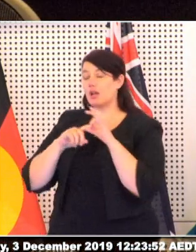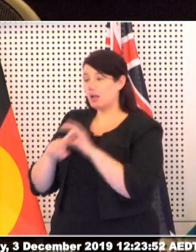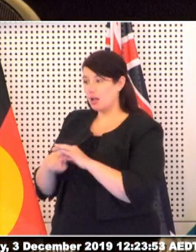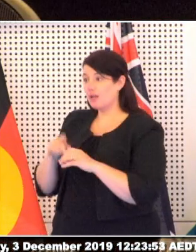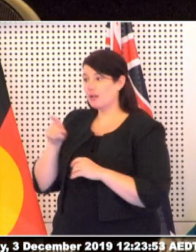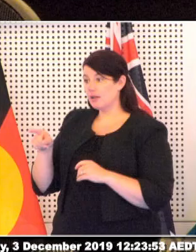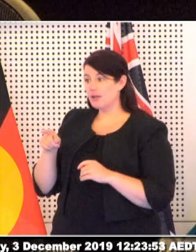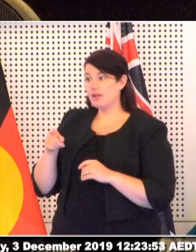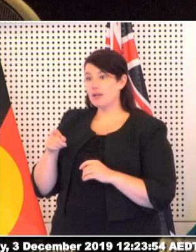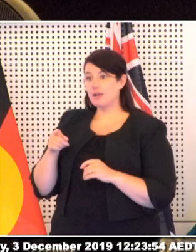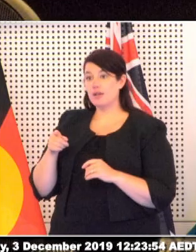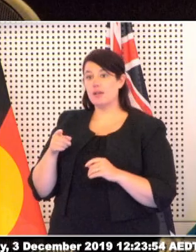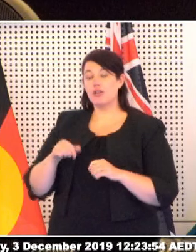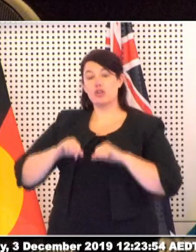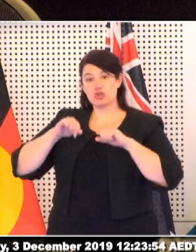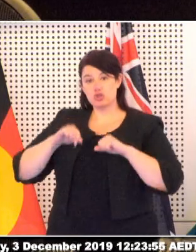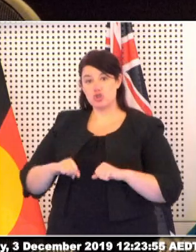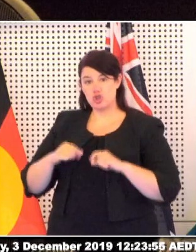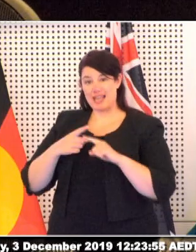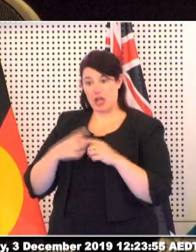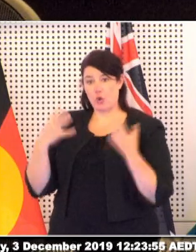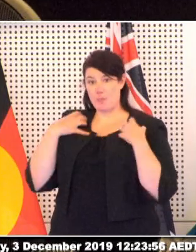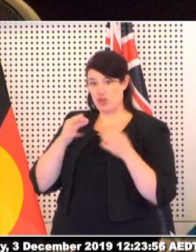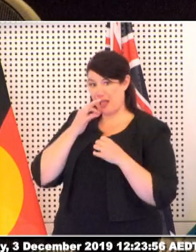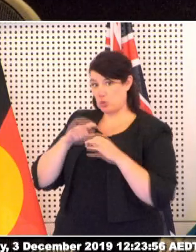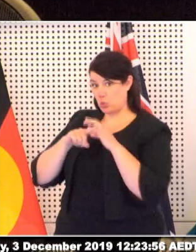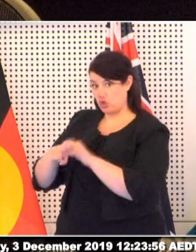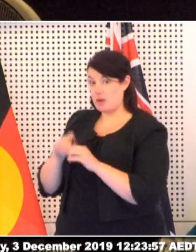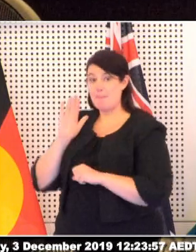Commissioner Sackville and Commissioner Atkinson, is – at least, in terms of